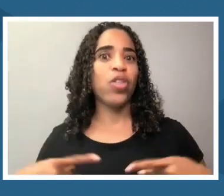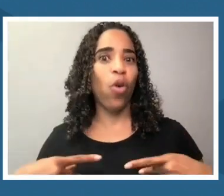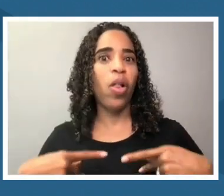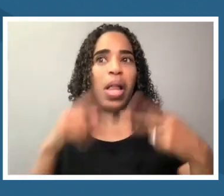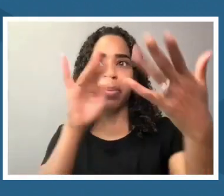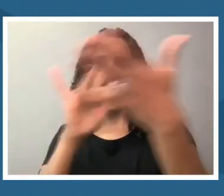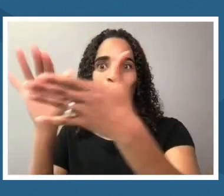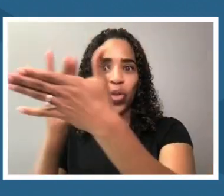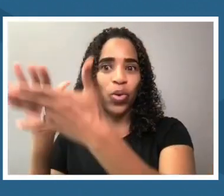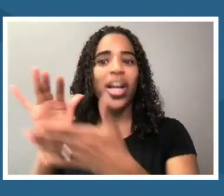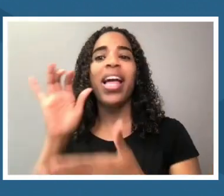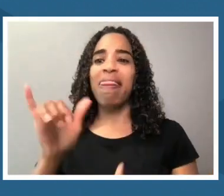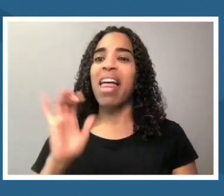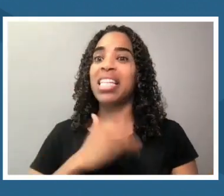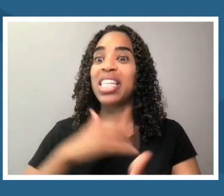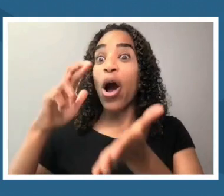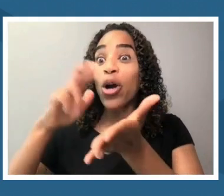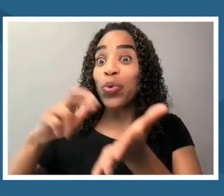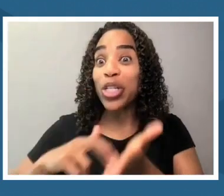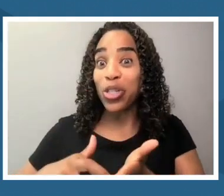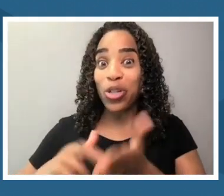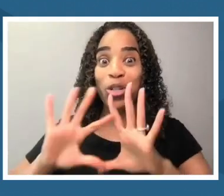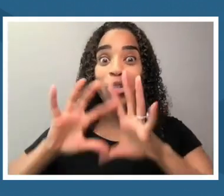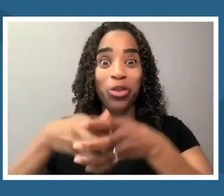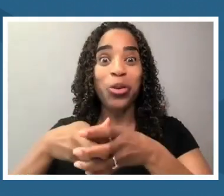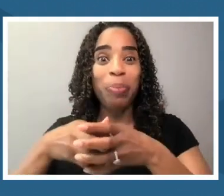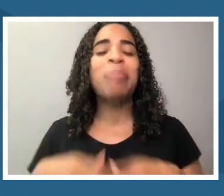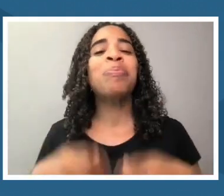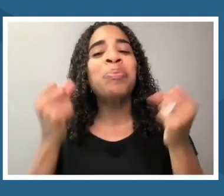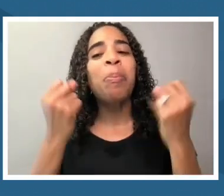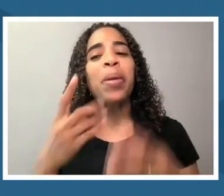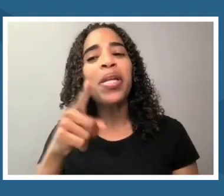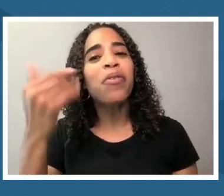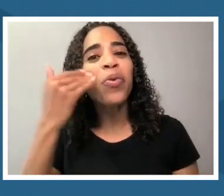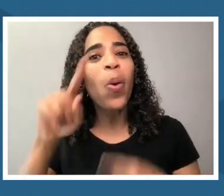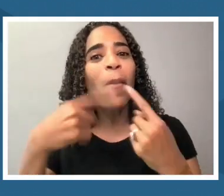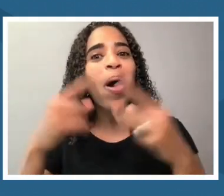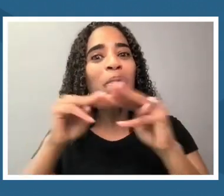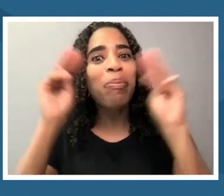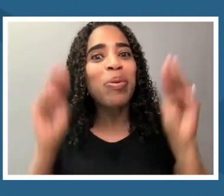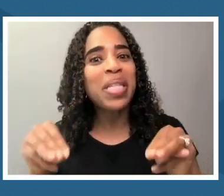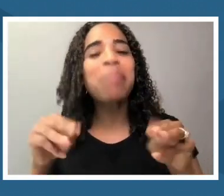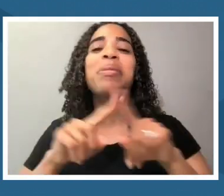research arms many are familiar with the museums but